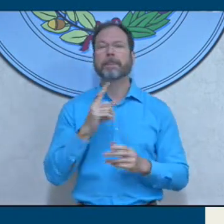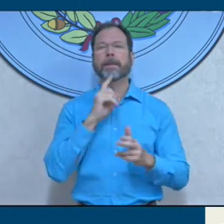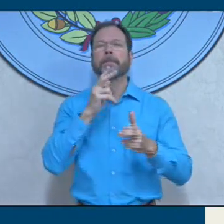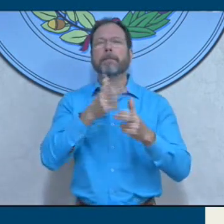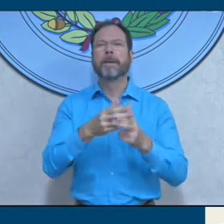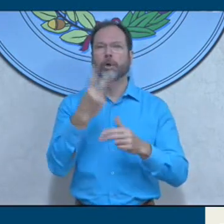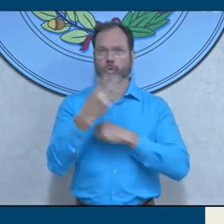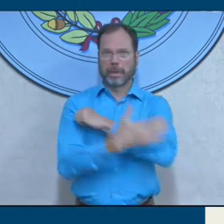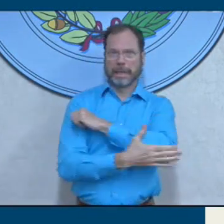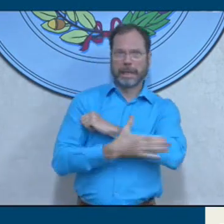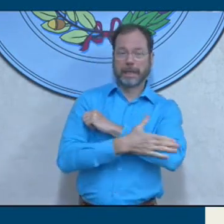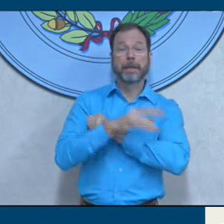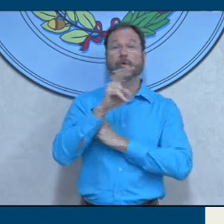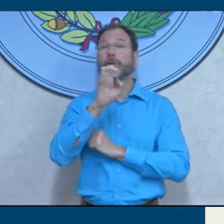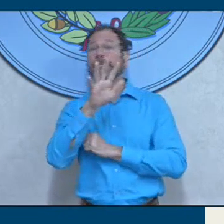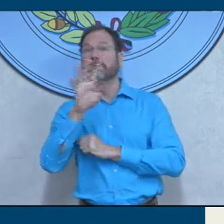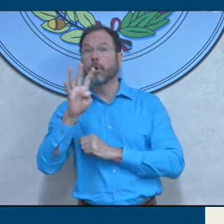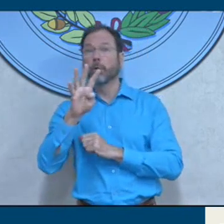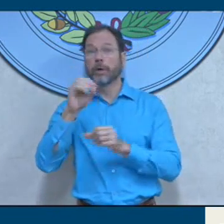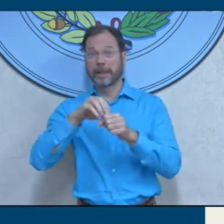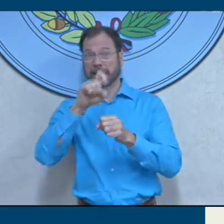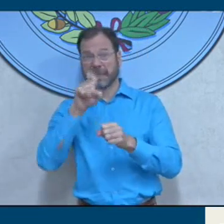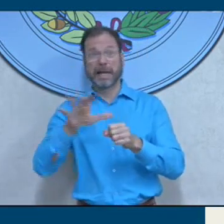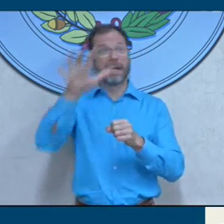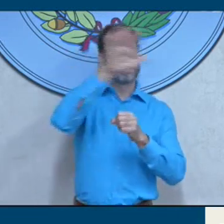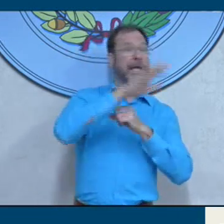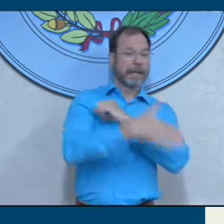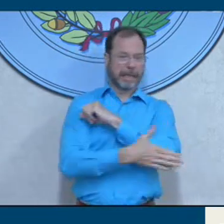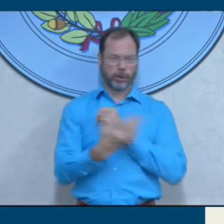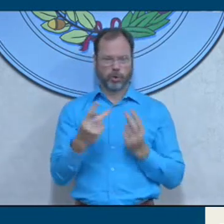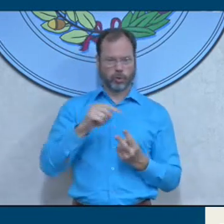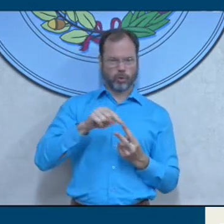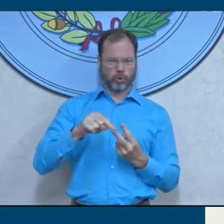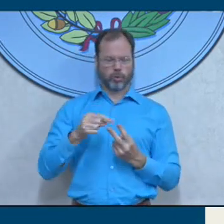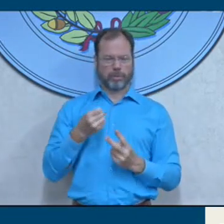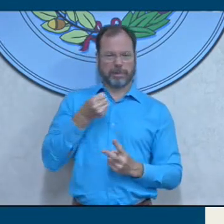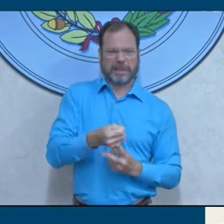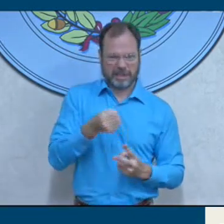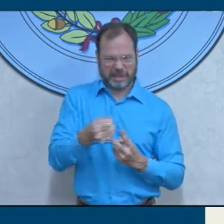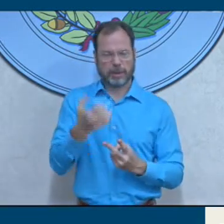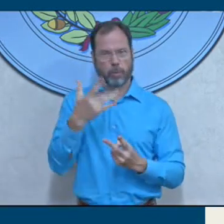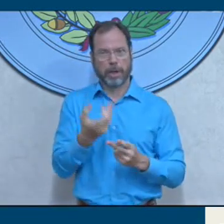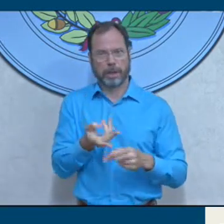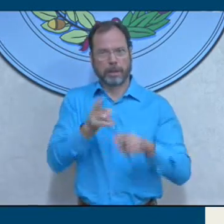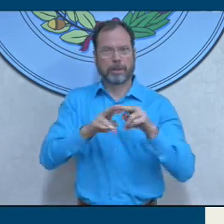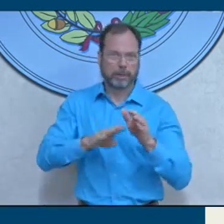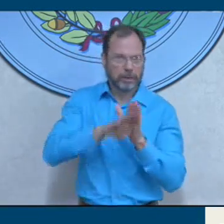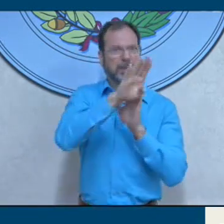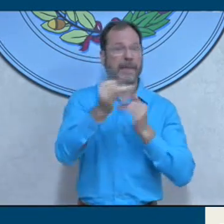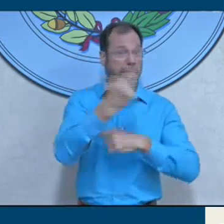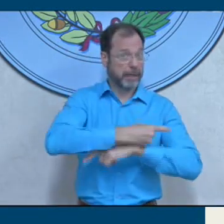A PROVIDES A DIFFERENT LEVEL OF CONTEXT. LET ME JUST MENTION. 2 COUNTIES OF THE 250